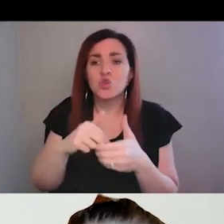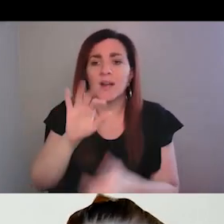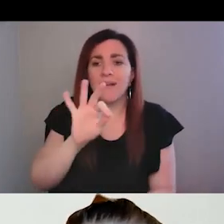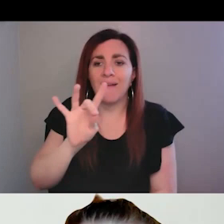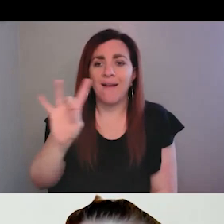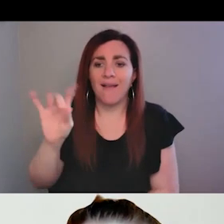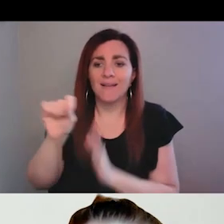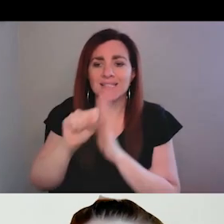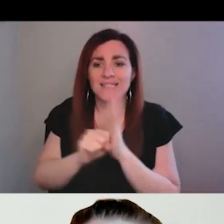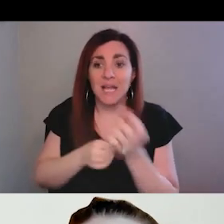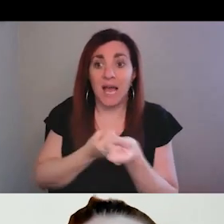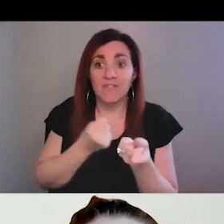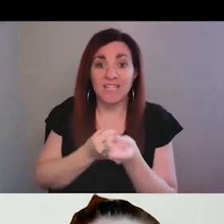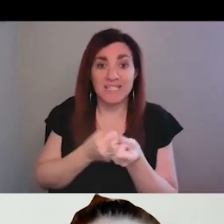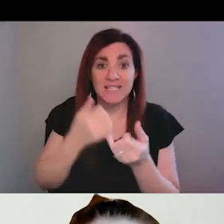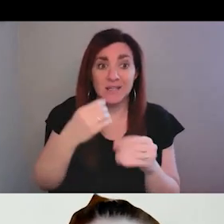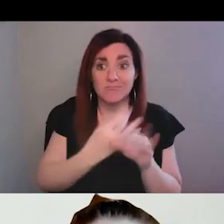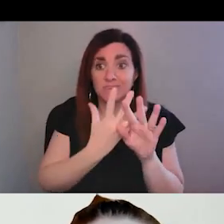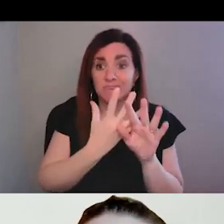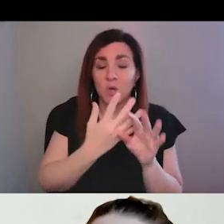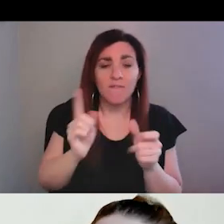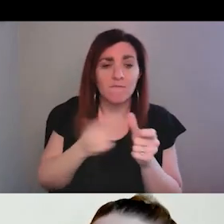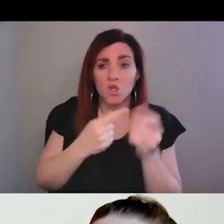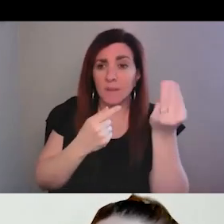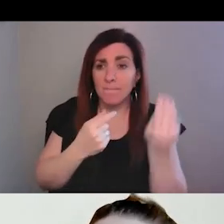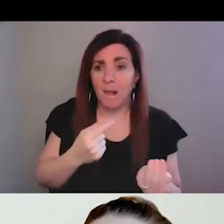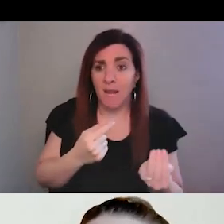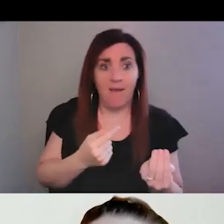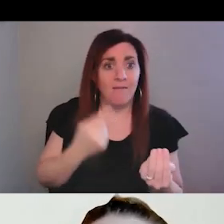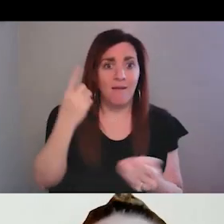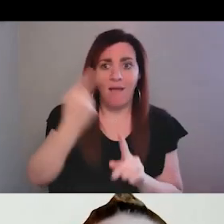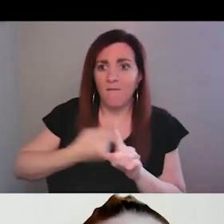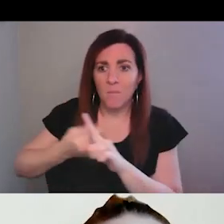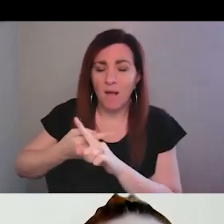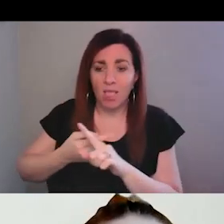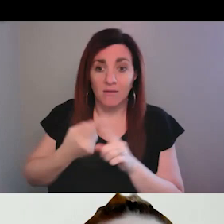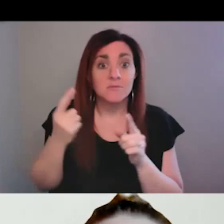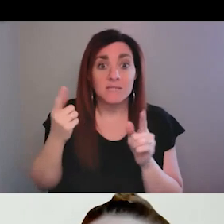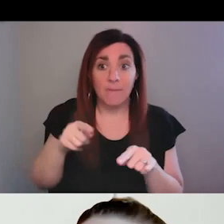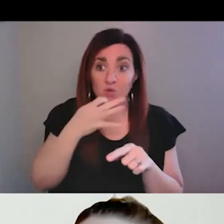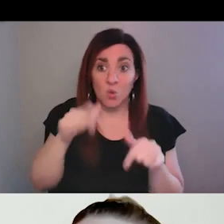CALLS THAT ARE ON THE OTHER MONDAY OF EVERY MONTH. I WILL PUT MY